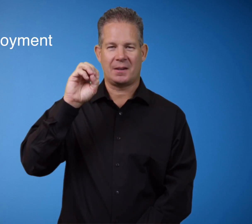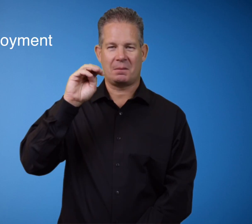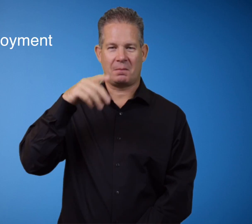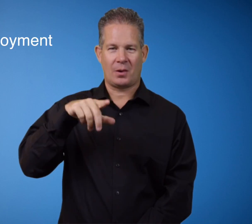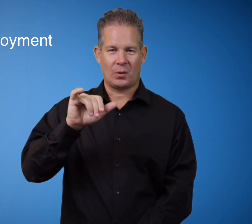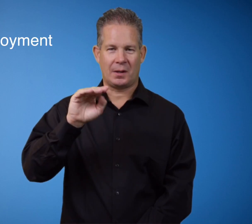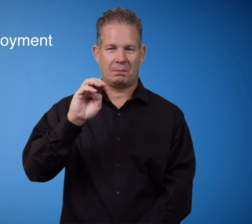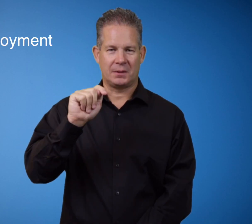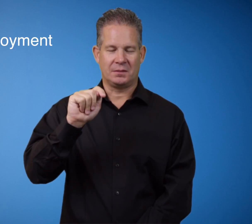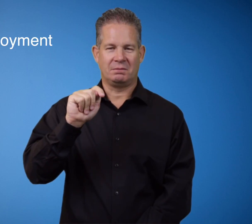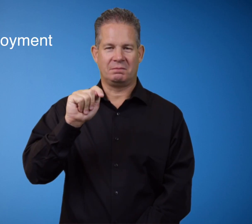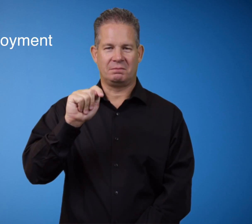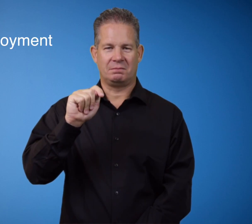Self-employment.